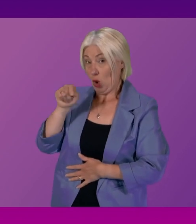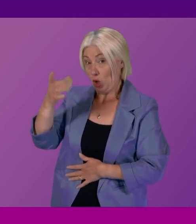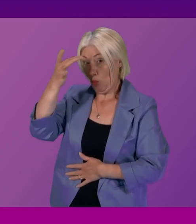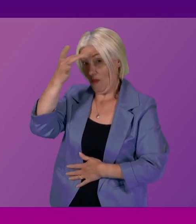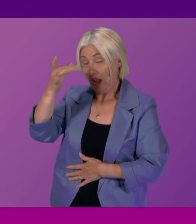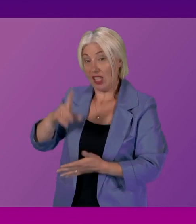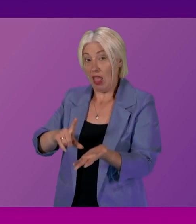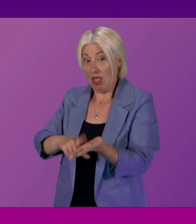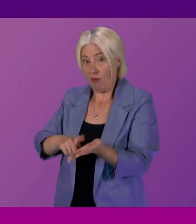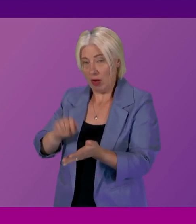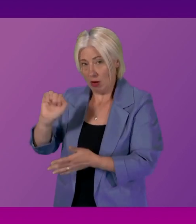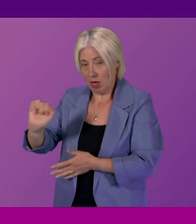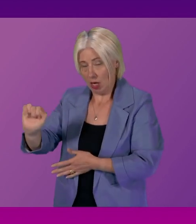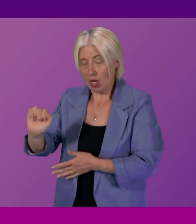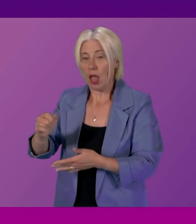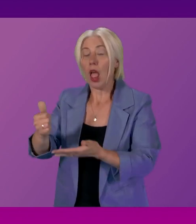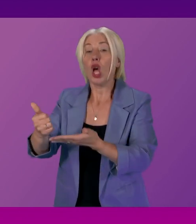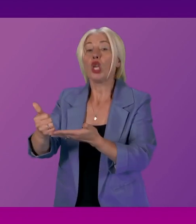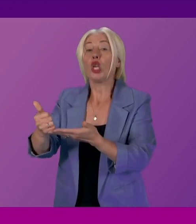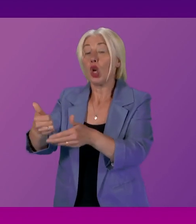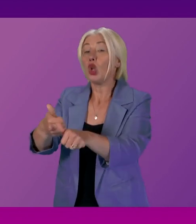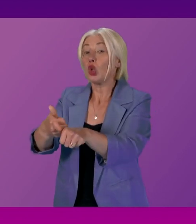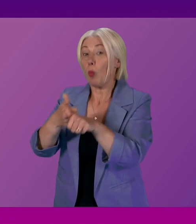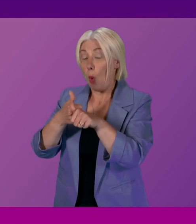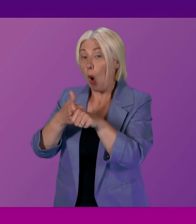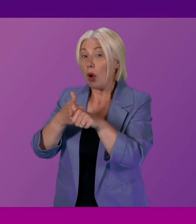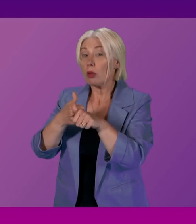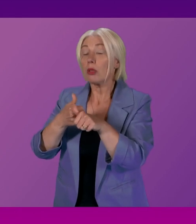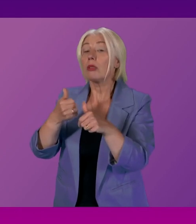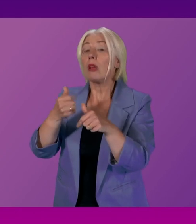Leverick supports the proposal for a pilot.